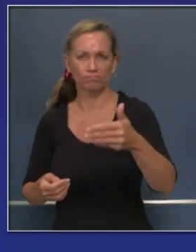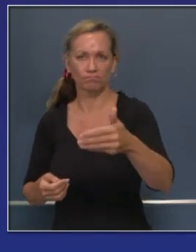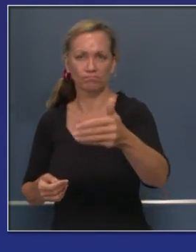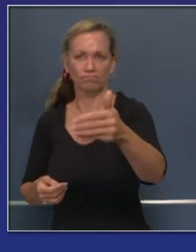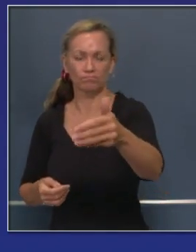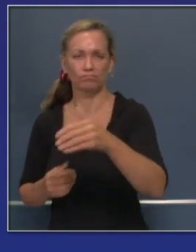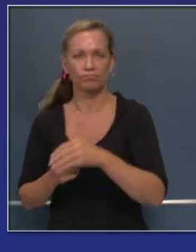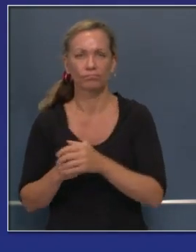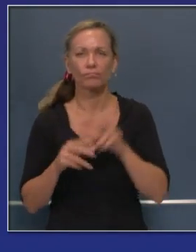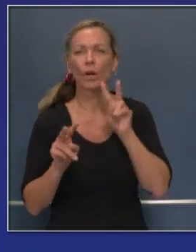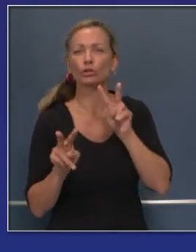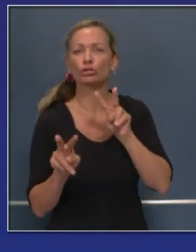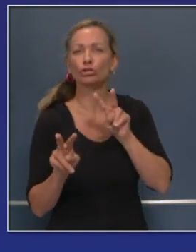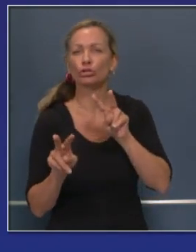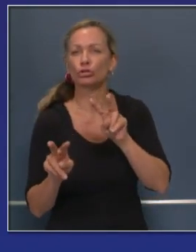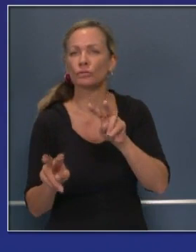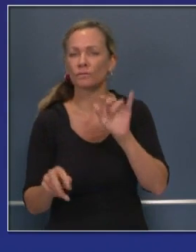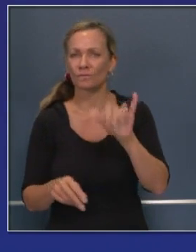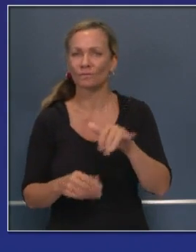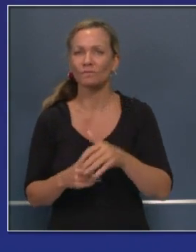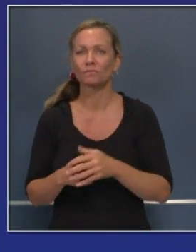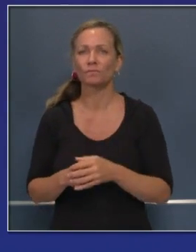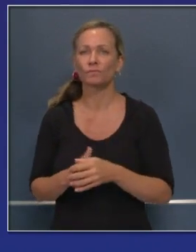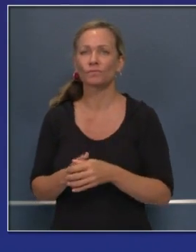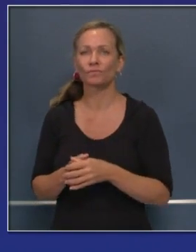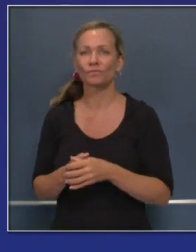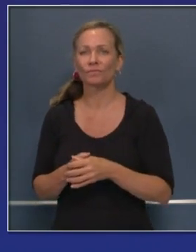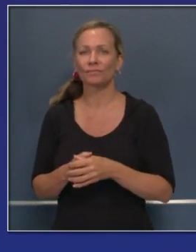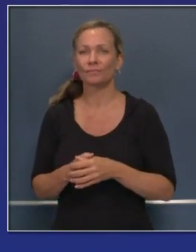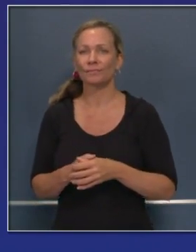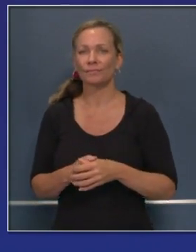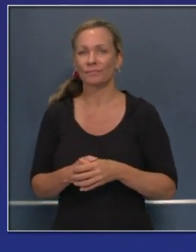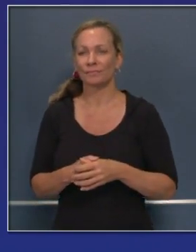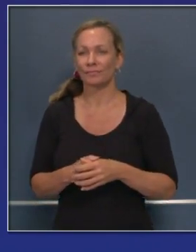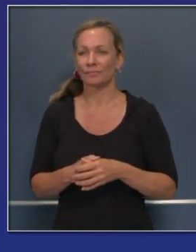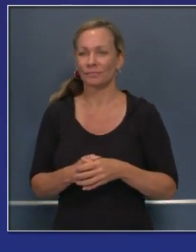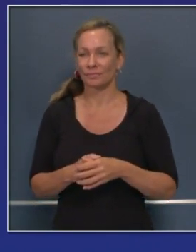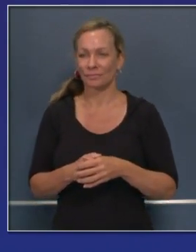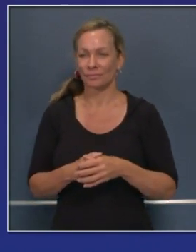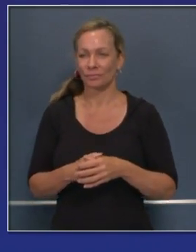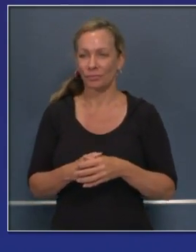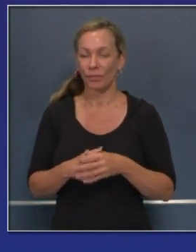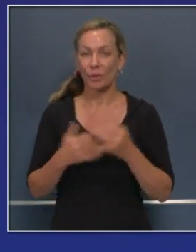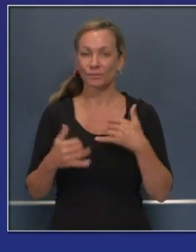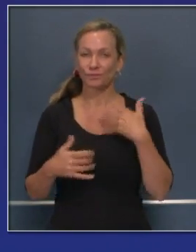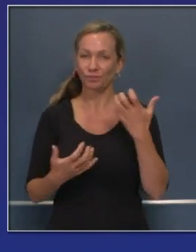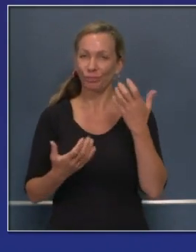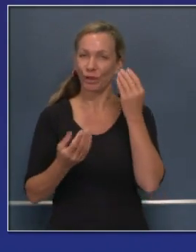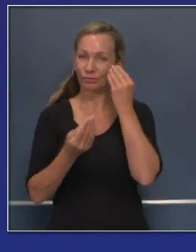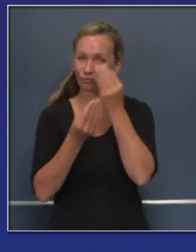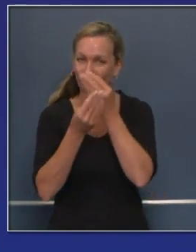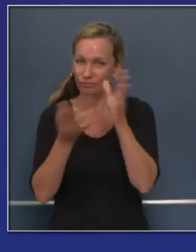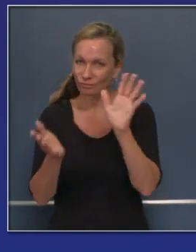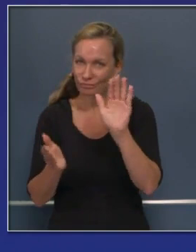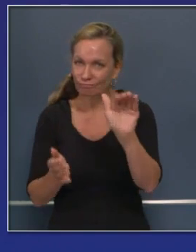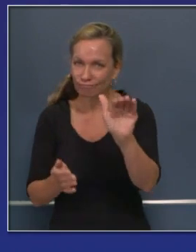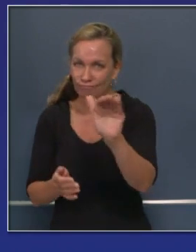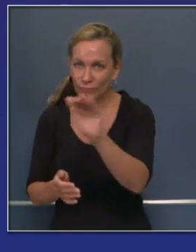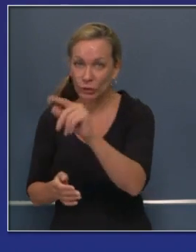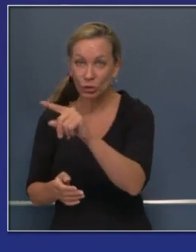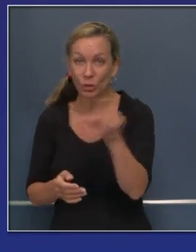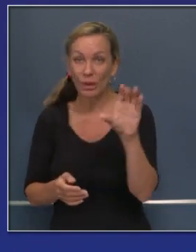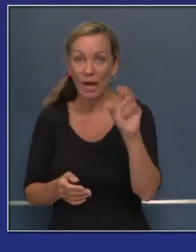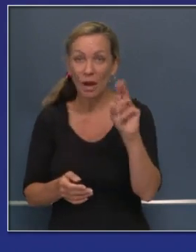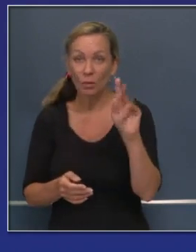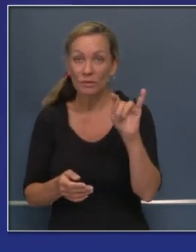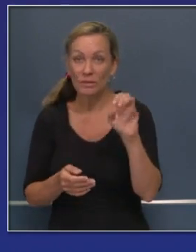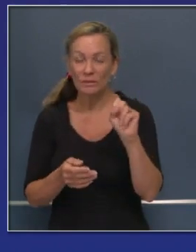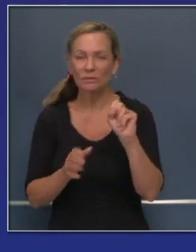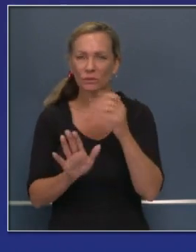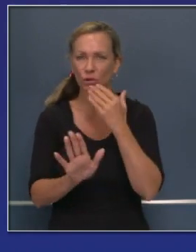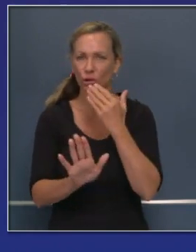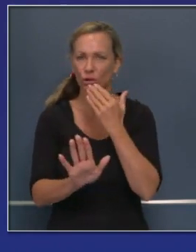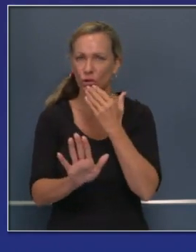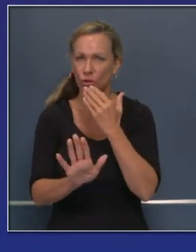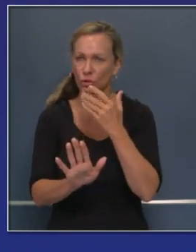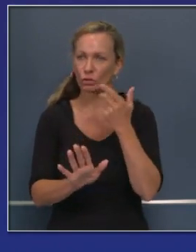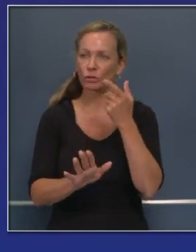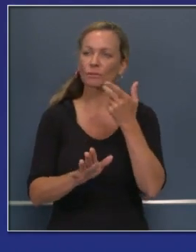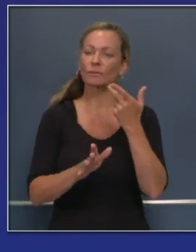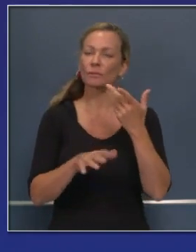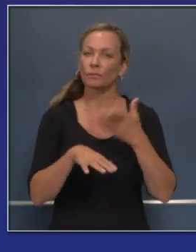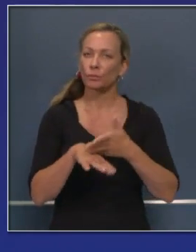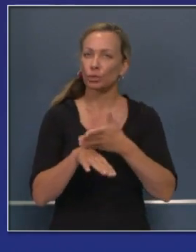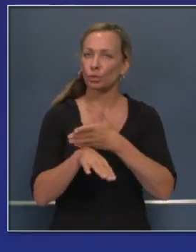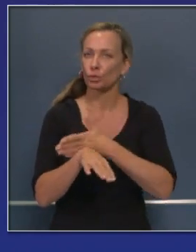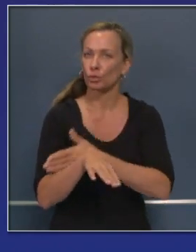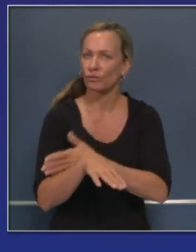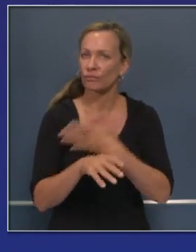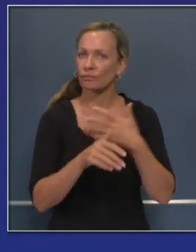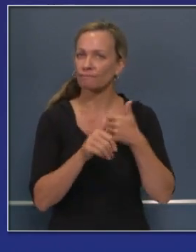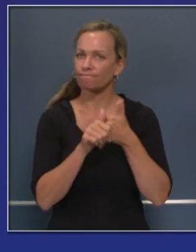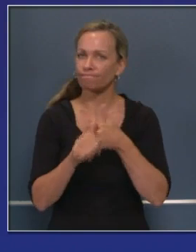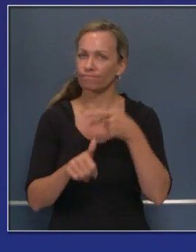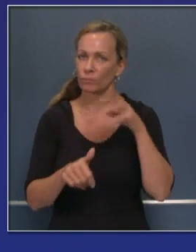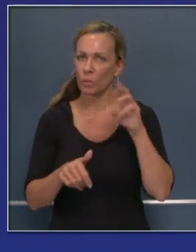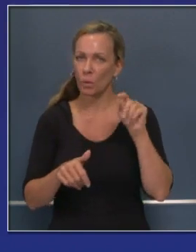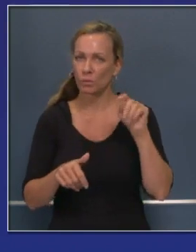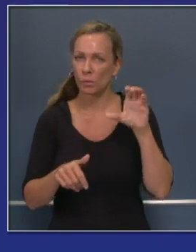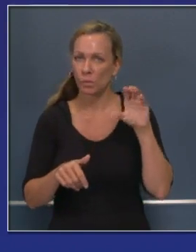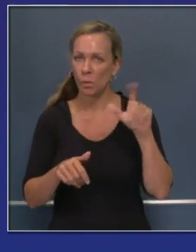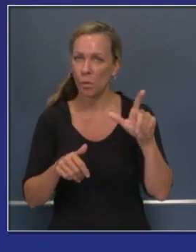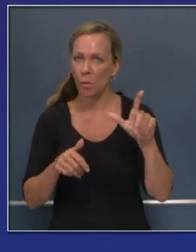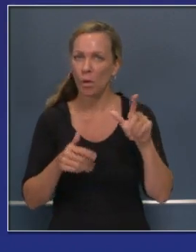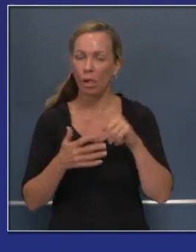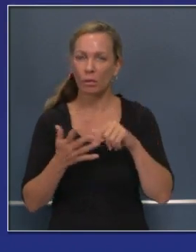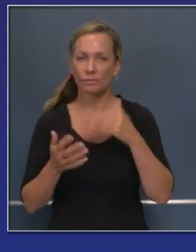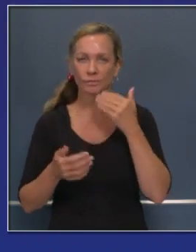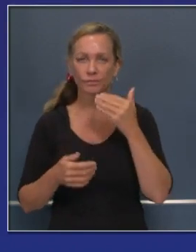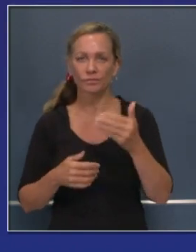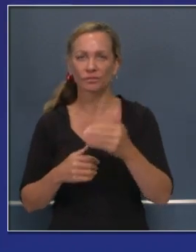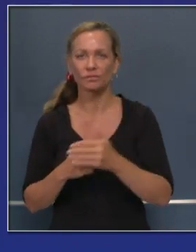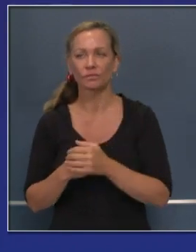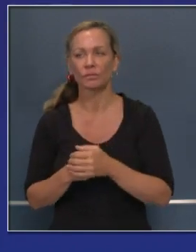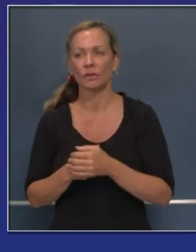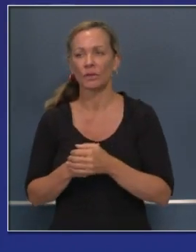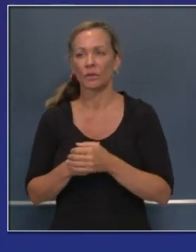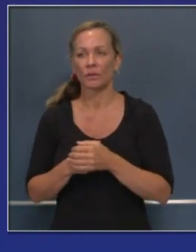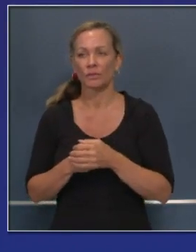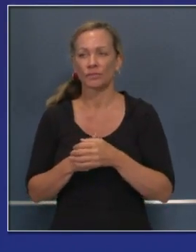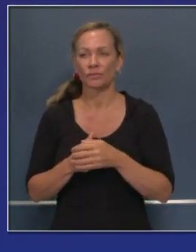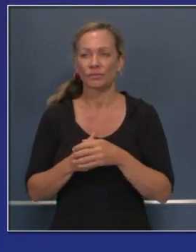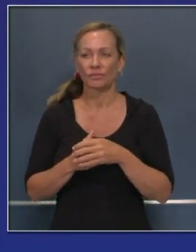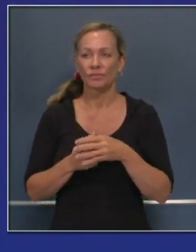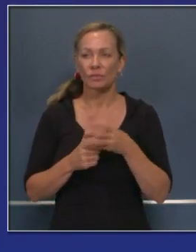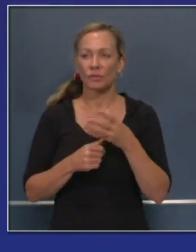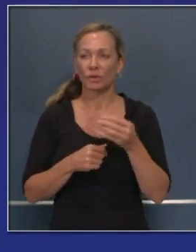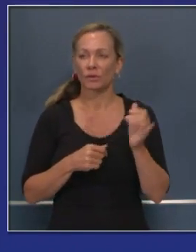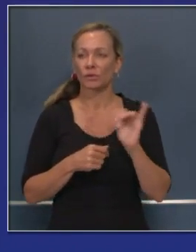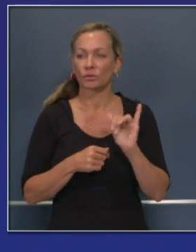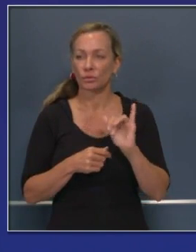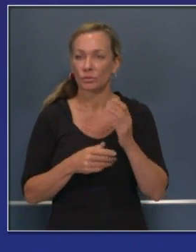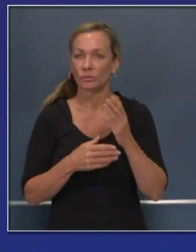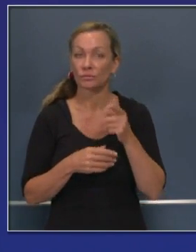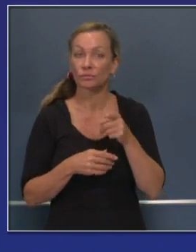WE’VE GOT TO UPDATE -- MORE UPDATES WILL BE FORTHCOMING ON THE SLIDES OVER THE NEXT FEW DAYS, BUT AGAIN, PROGRESS BEING MADE ACROSS THE SPECTRUM ON HOSPITALIZATIONS, ICUS,